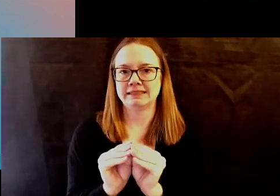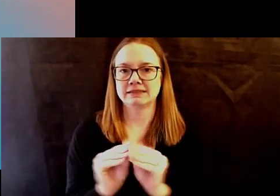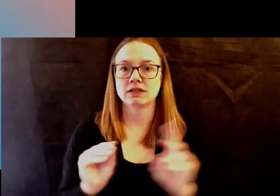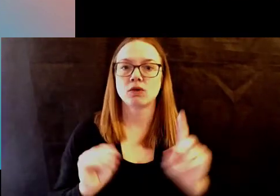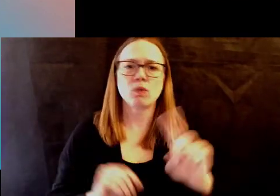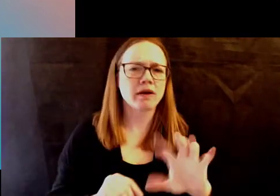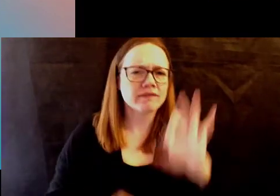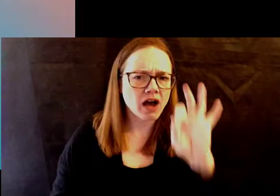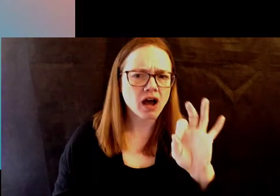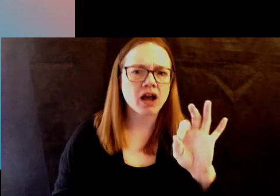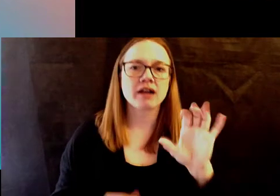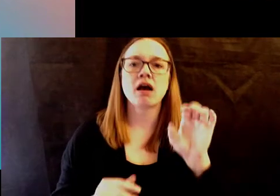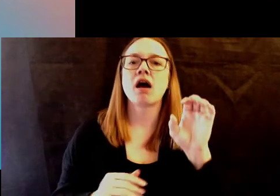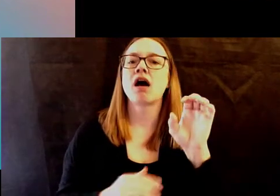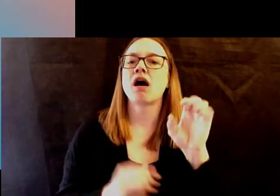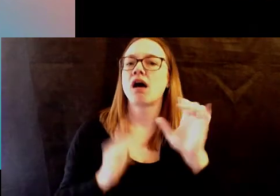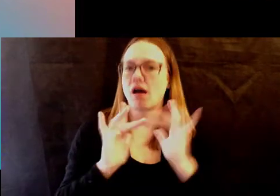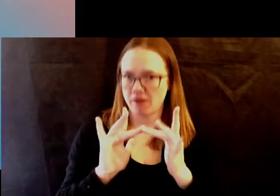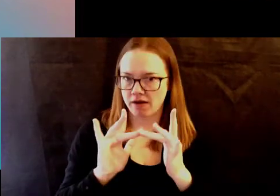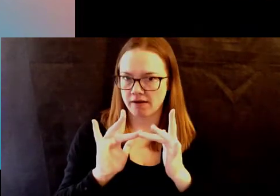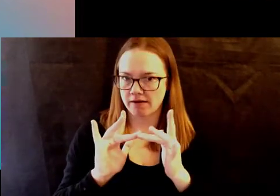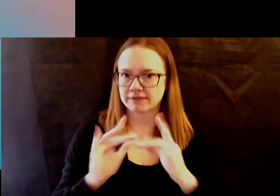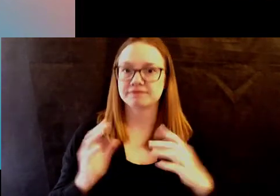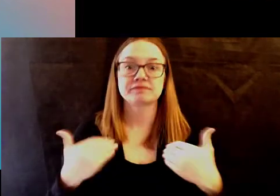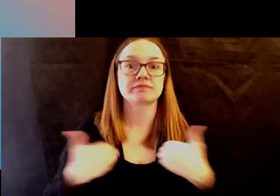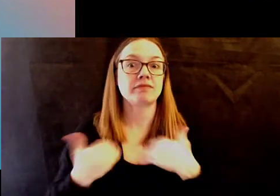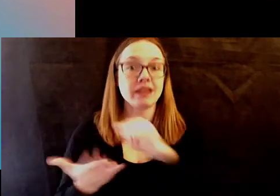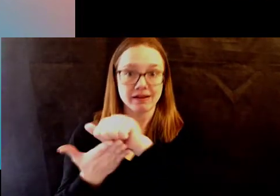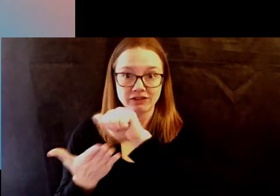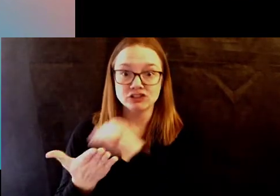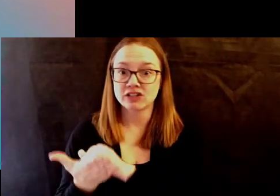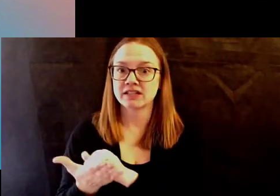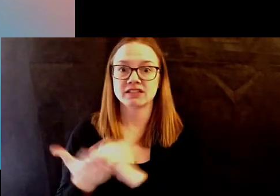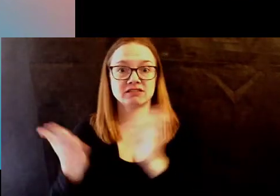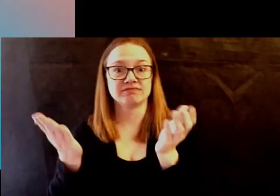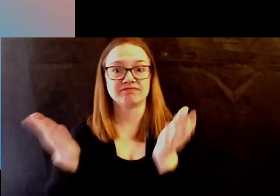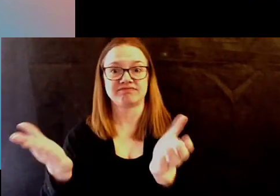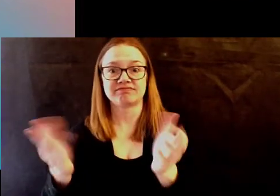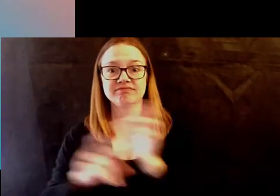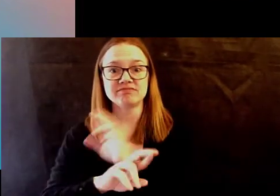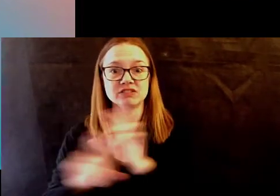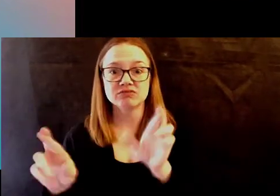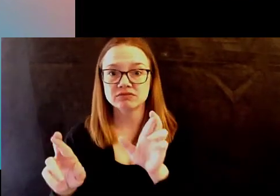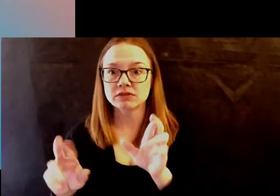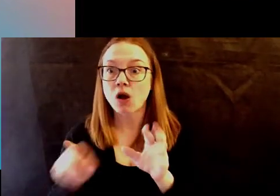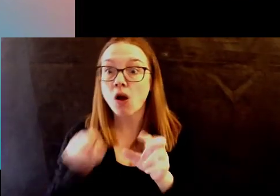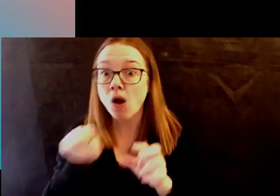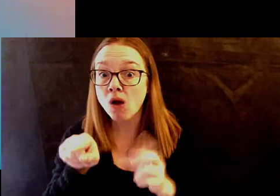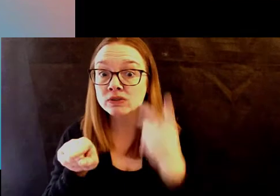Agendas will be available ahead of time. You can see exactly when the issue that you're interested in will be heard.